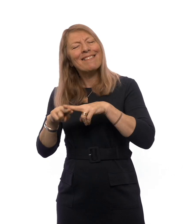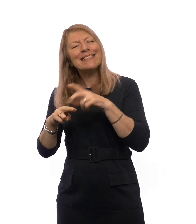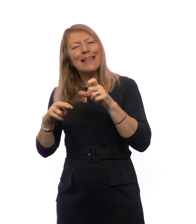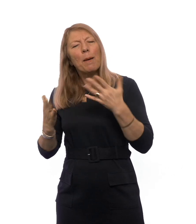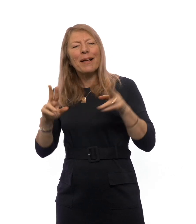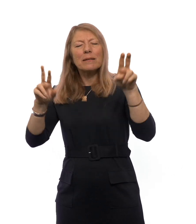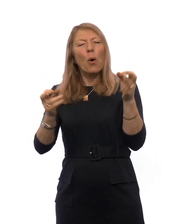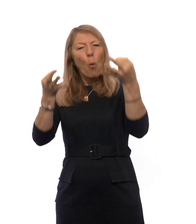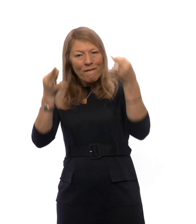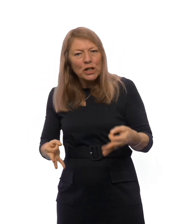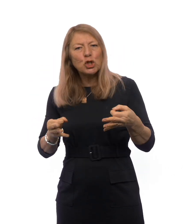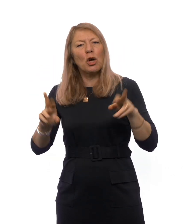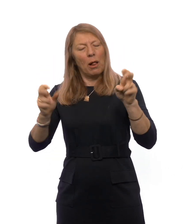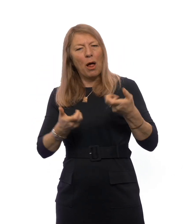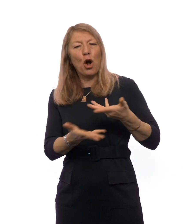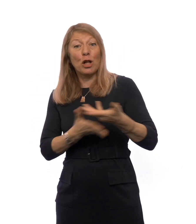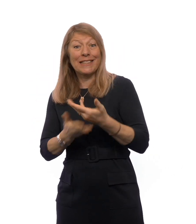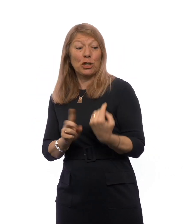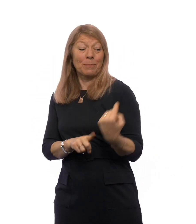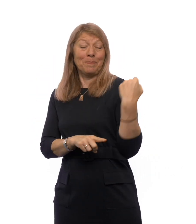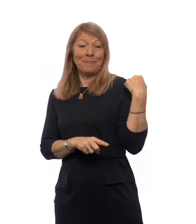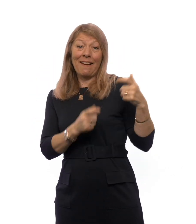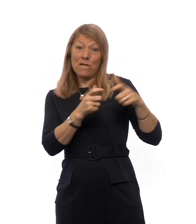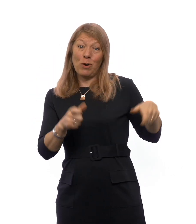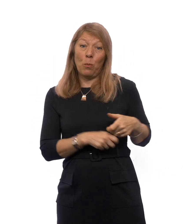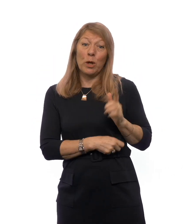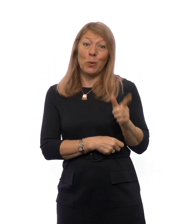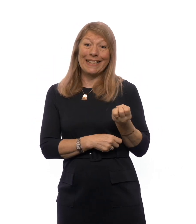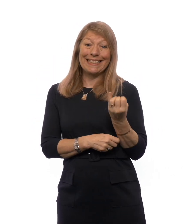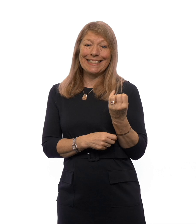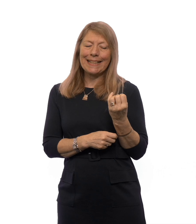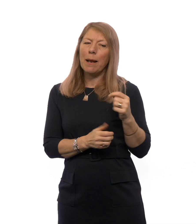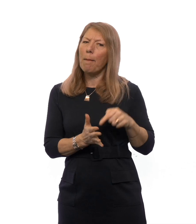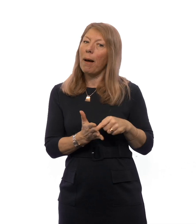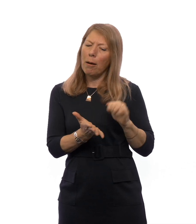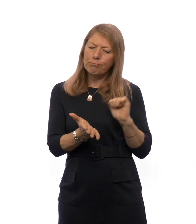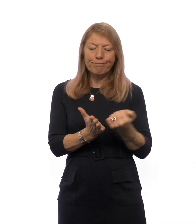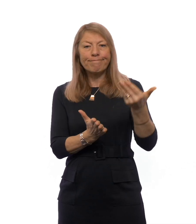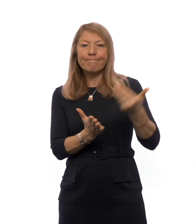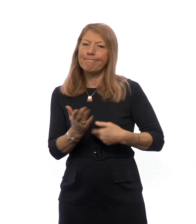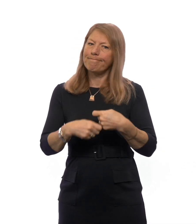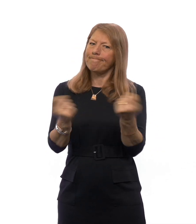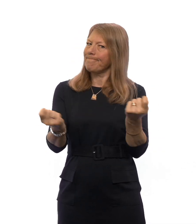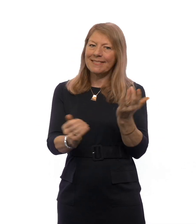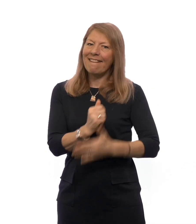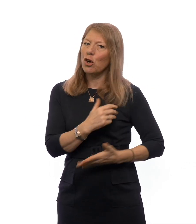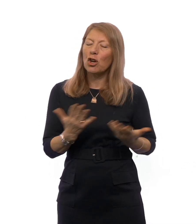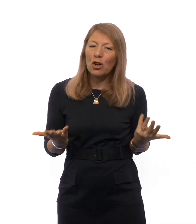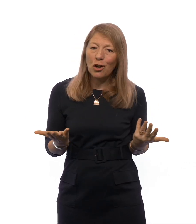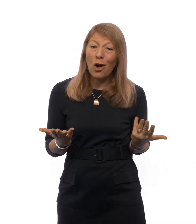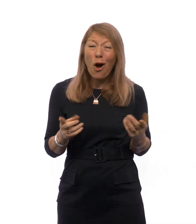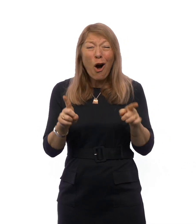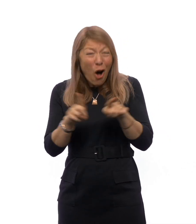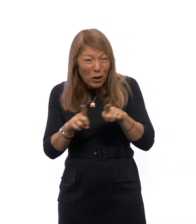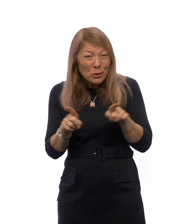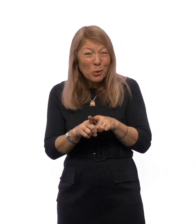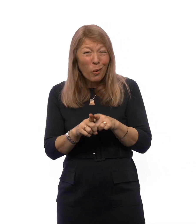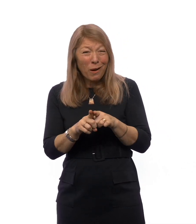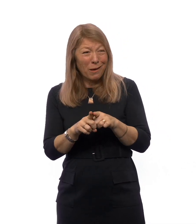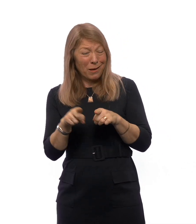on. However, this consultation may be considered outdated given the Bill's introduction in 2025.